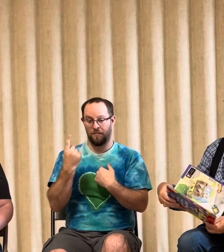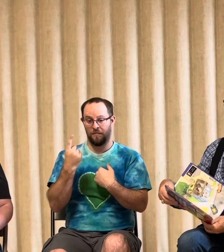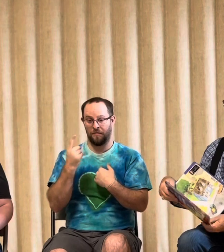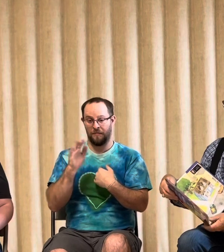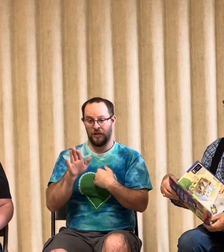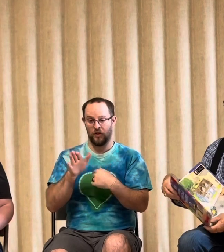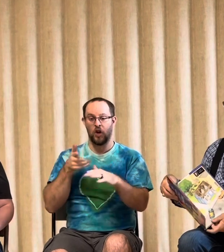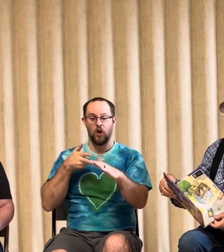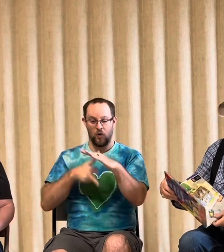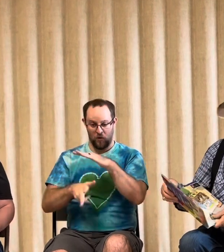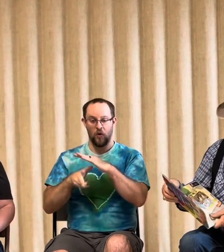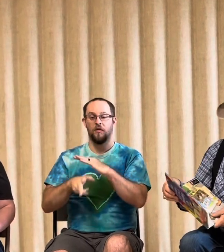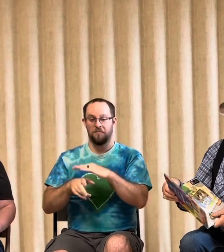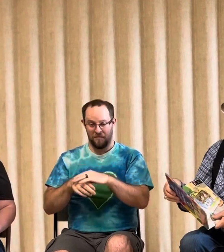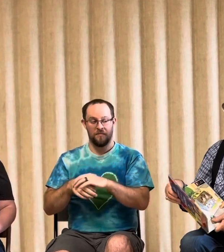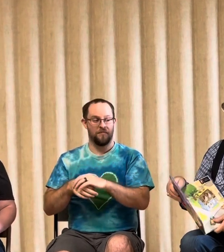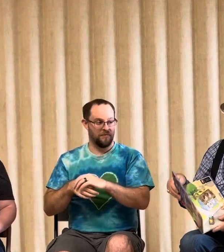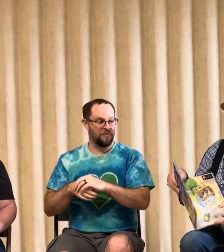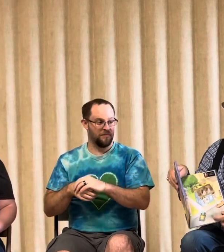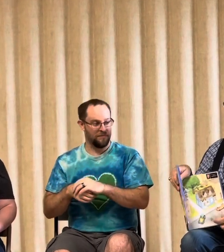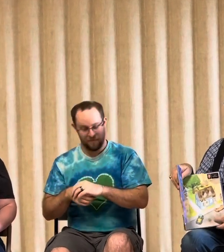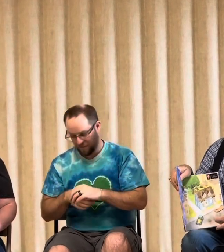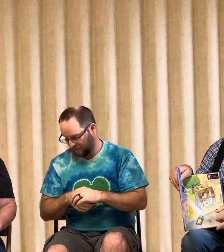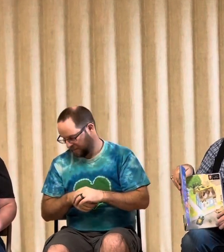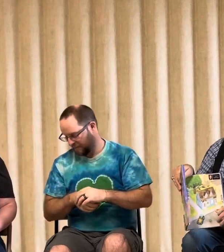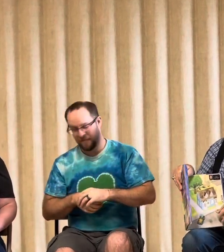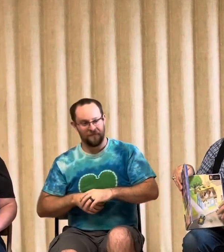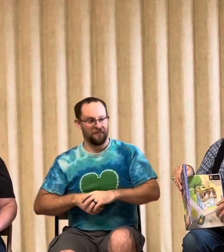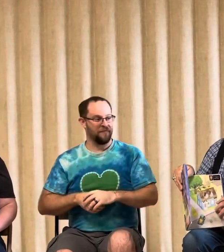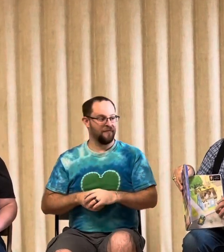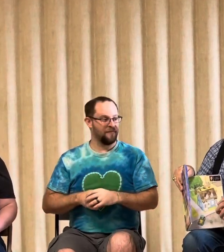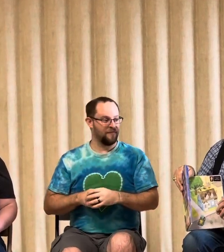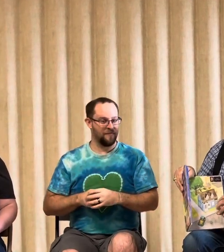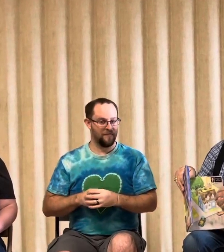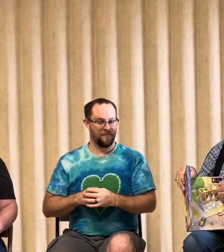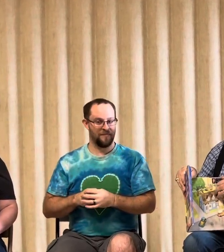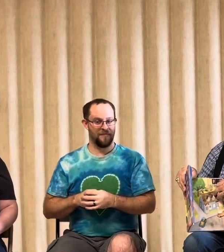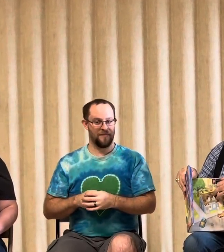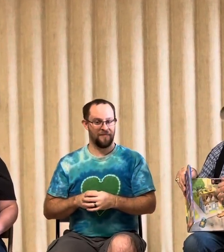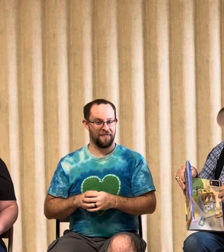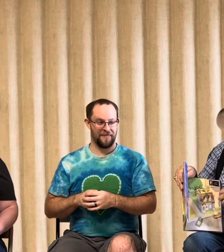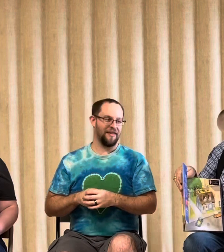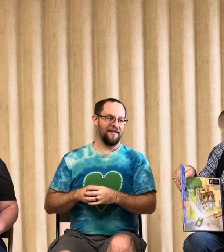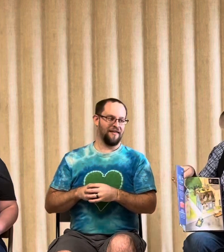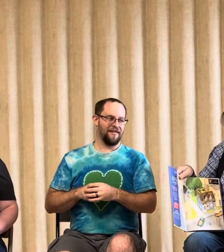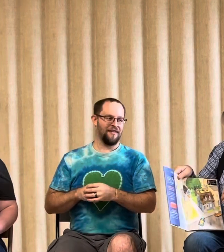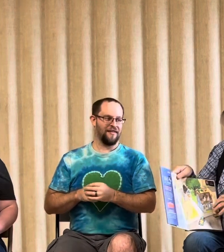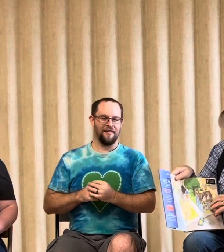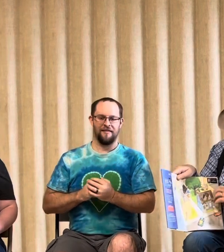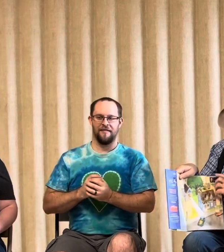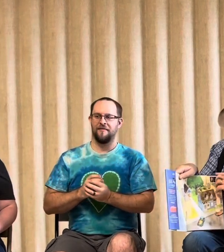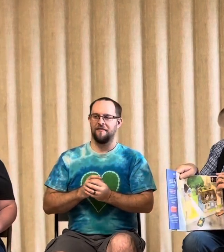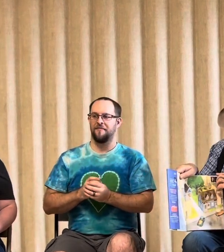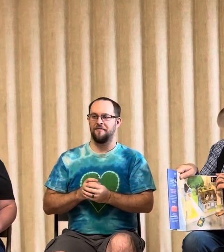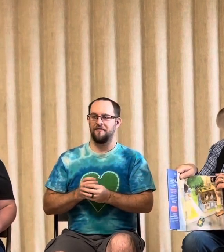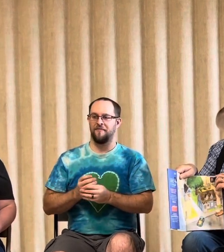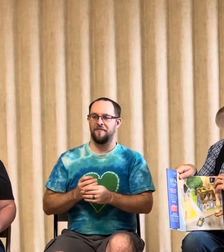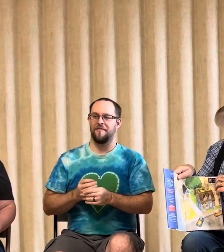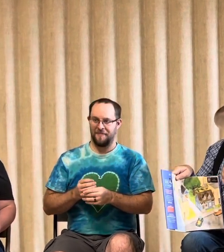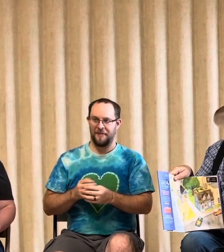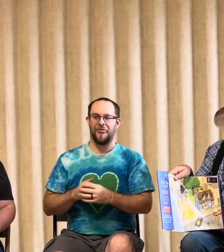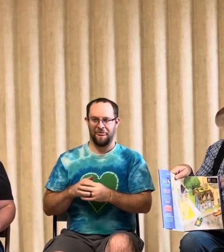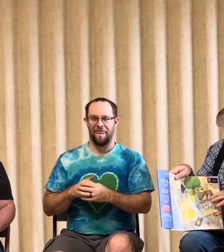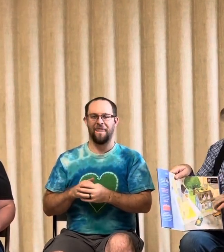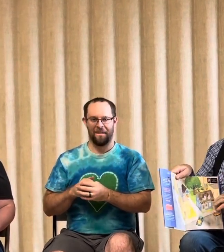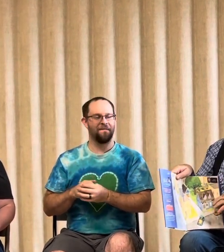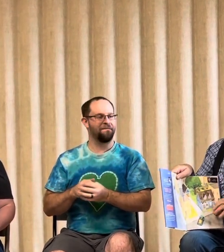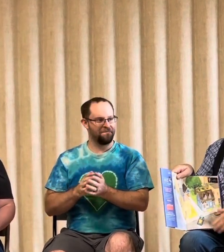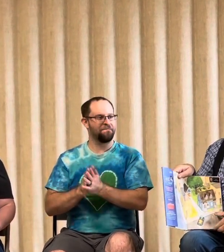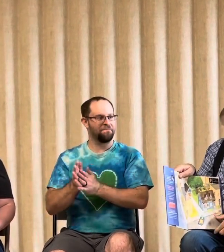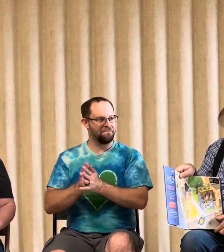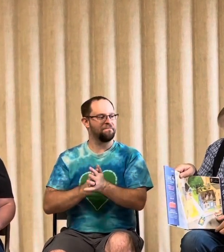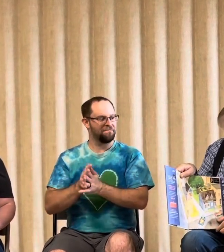He does, oh. Okay. CALI: You also made a toolbox today. GRAMPS: You didn't make a toolbox, did you? CALI: Yeah! We made a toolbox. You did too!